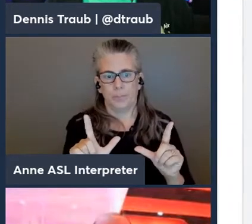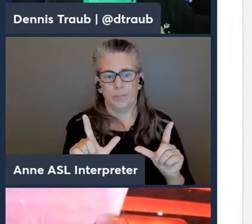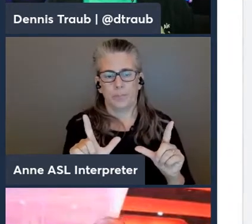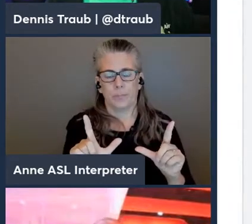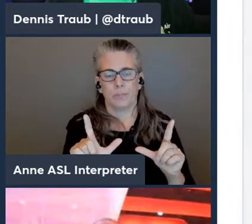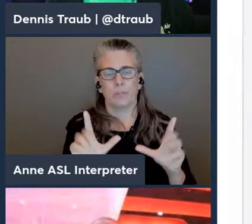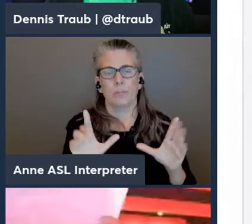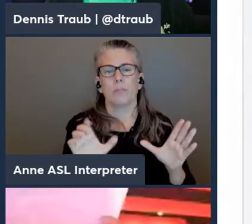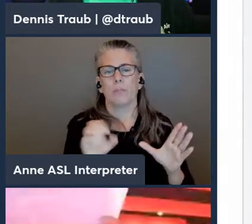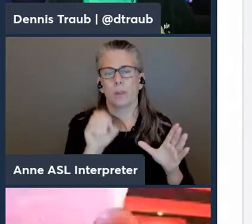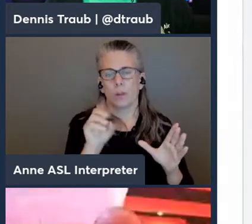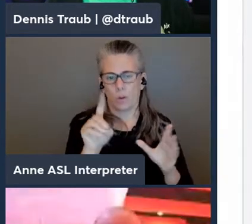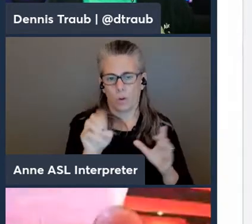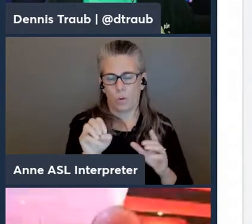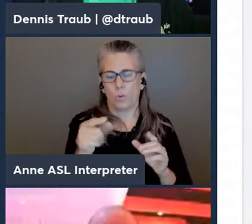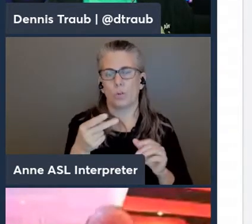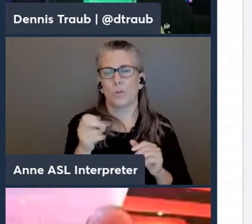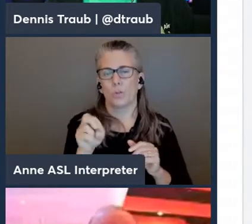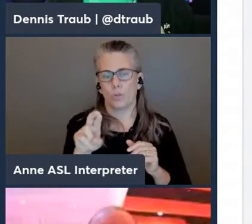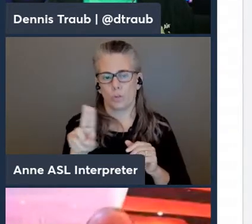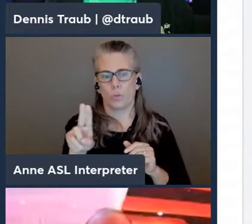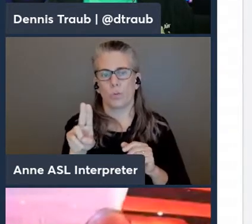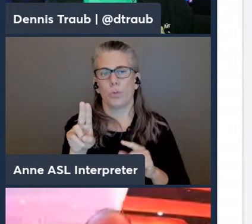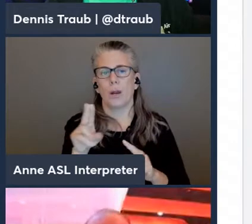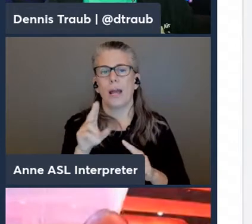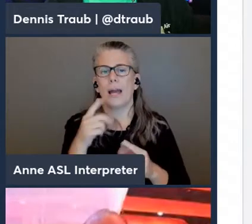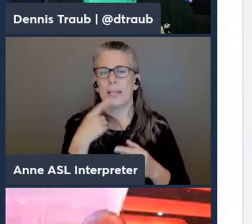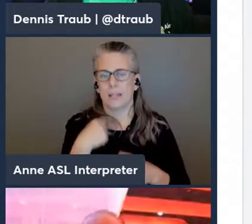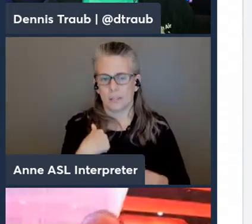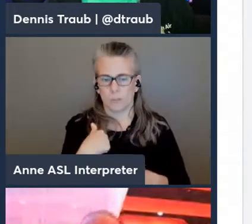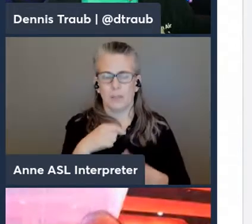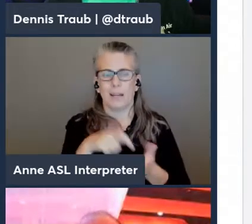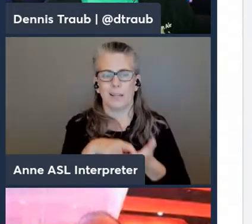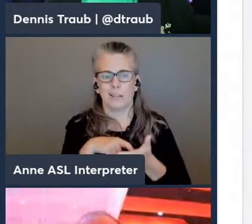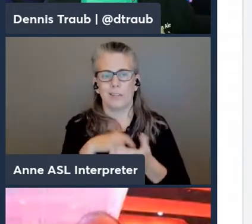and it'll tell me that I need to associate a repository and create a code review.